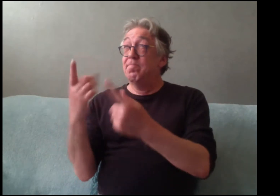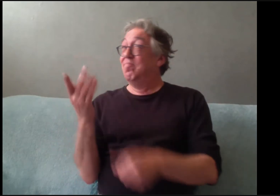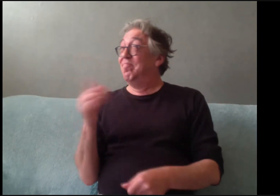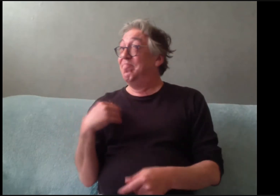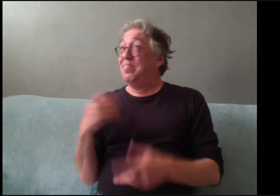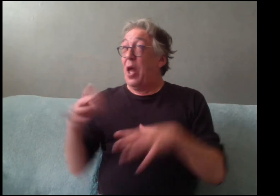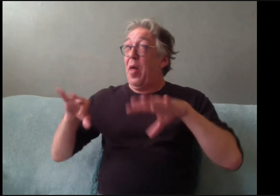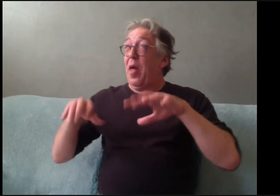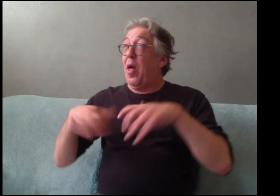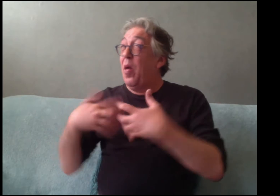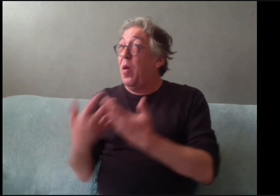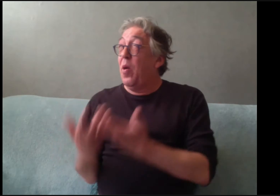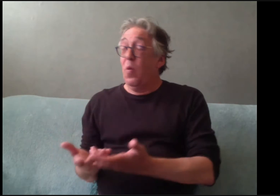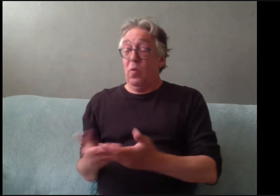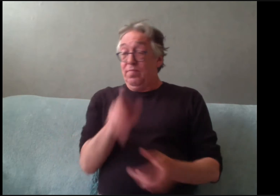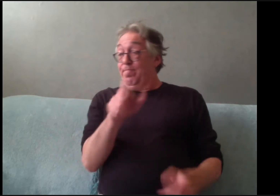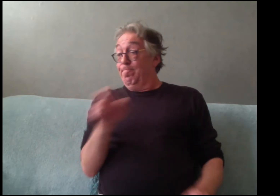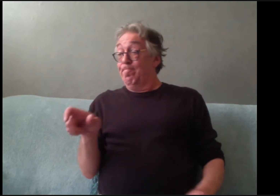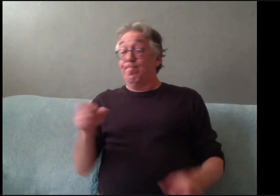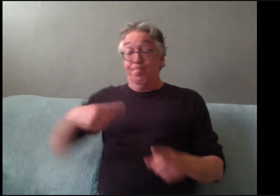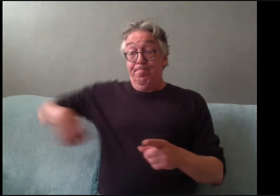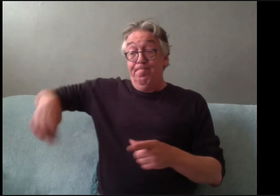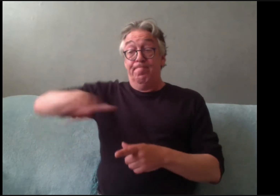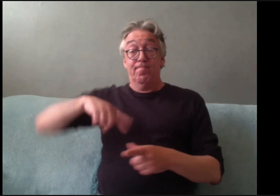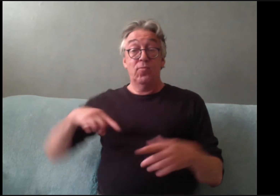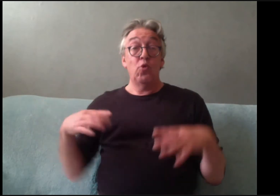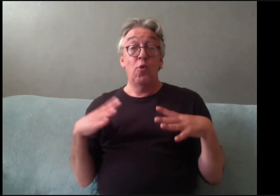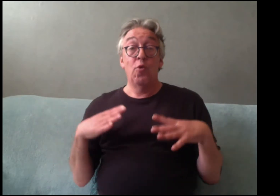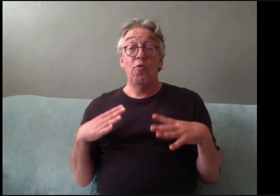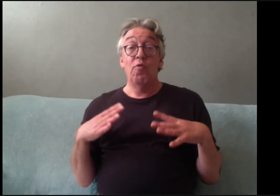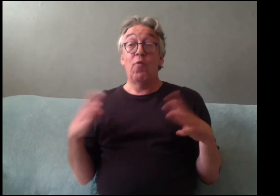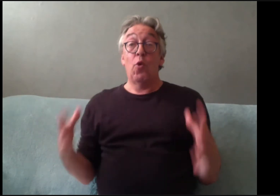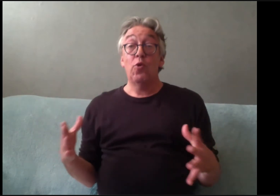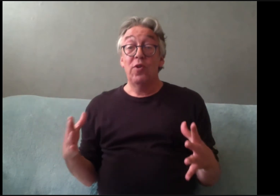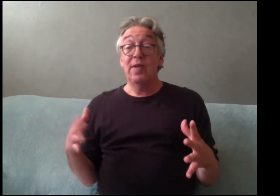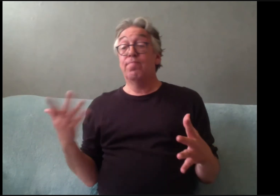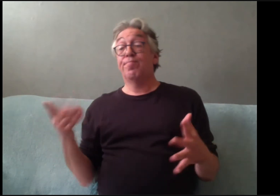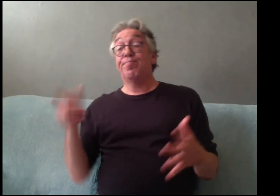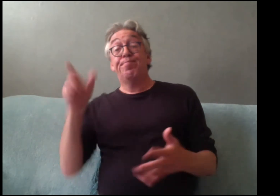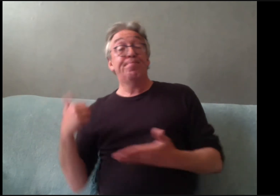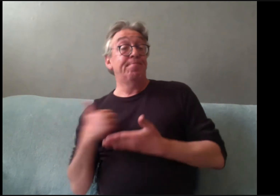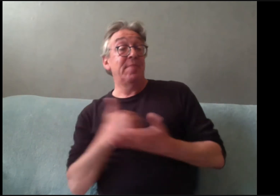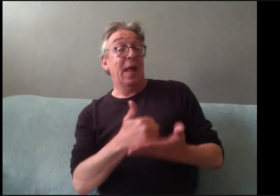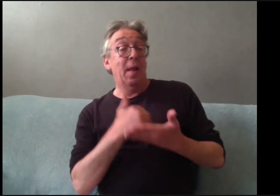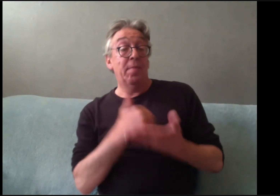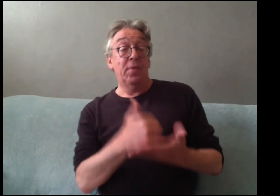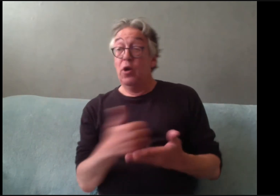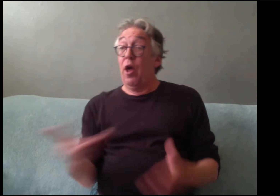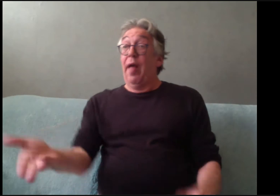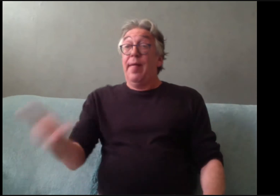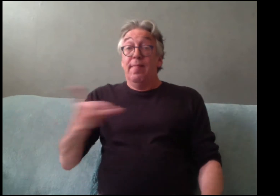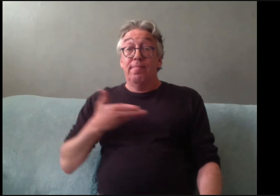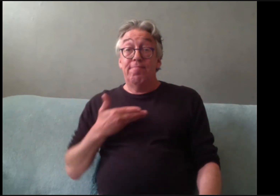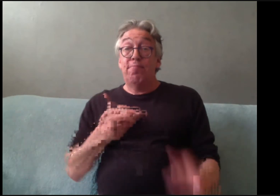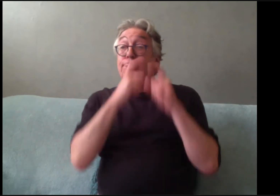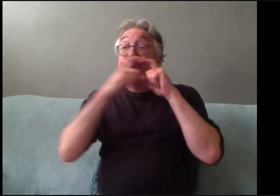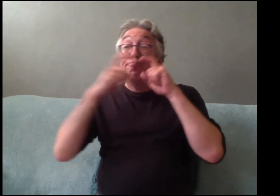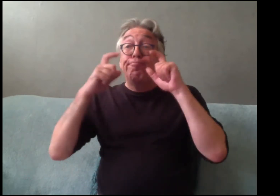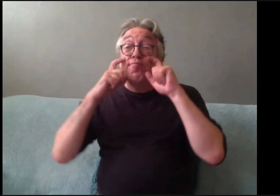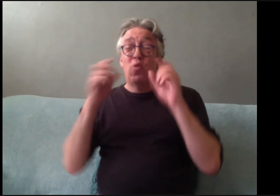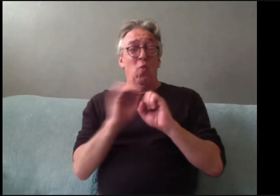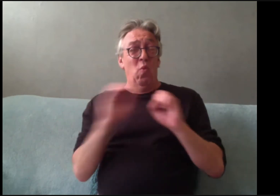with a big lack protective equipment, masks, antibacterial gel, tests, etc.